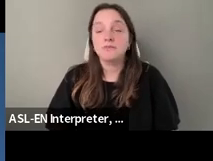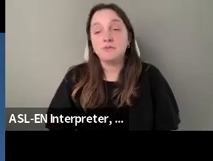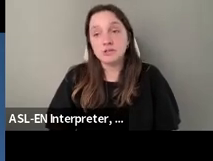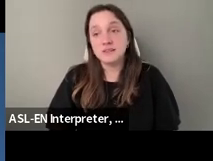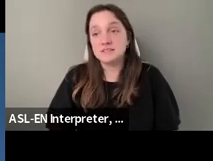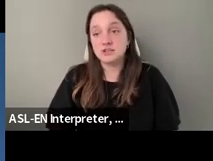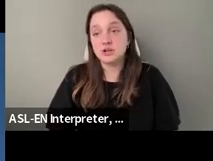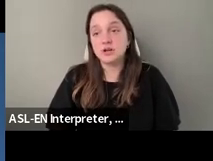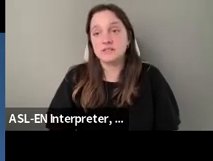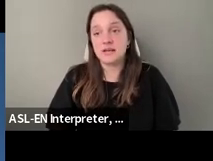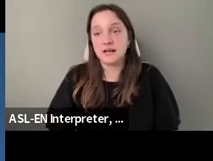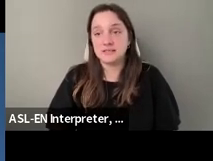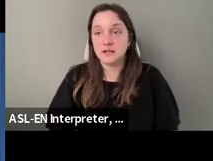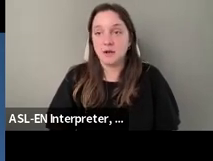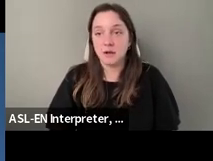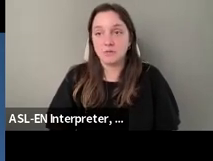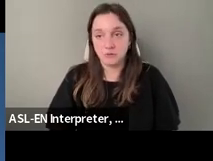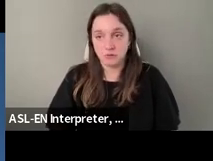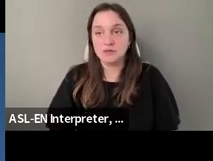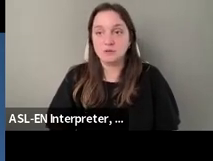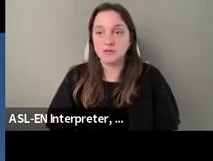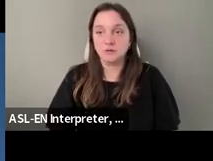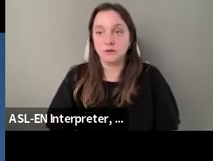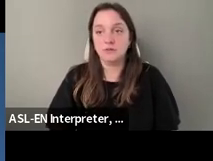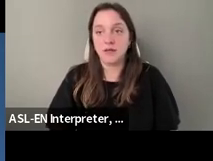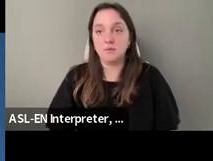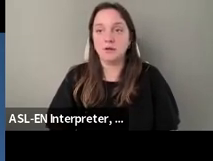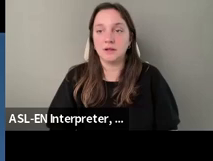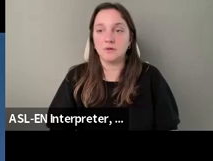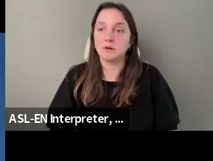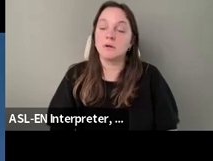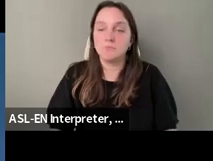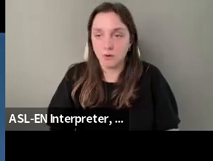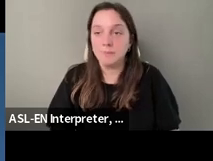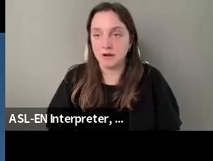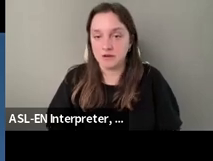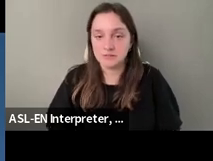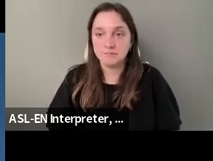adulthood, they will encounter more barriers. But if we give